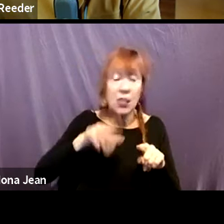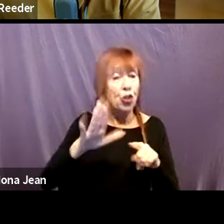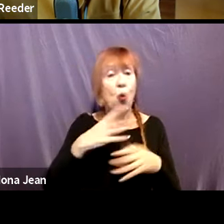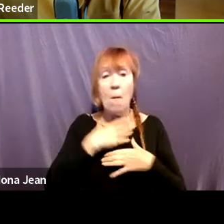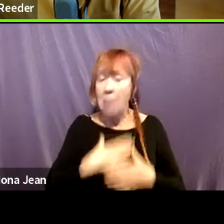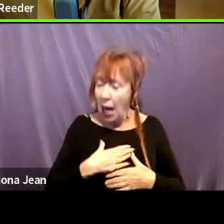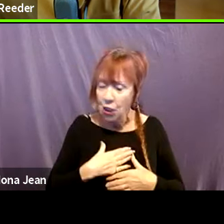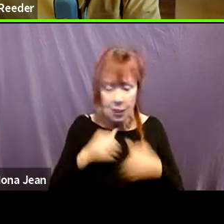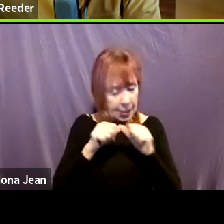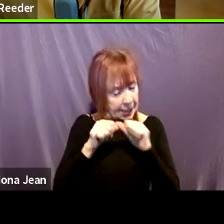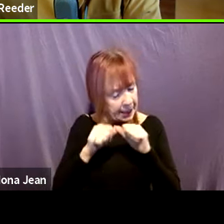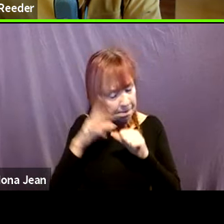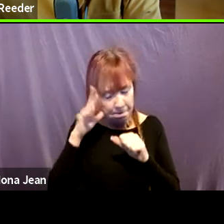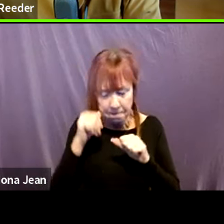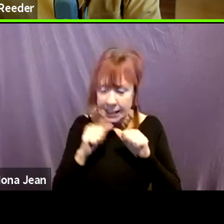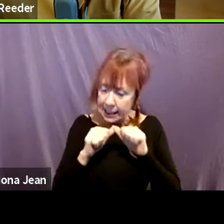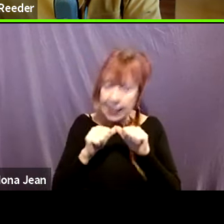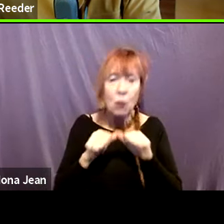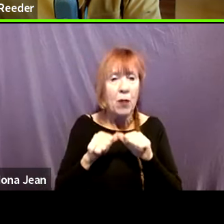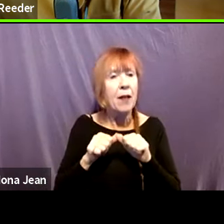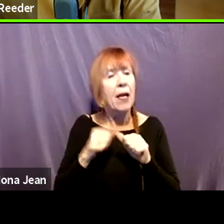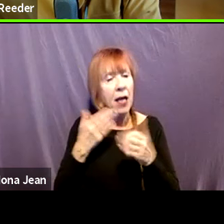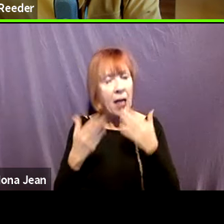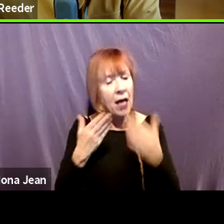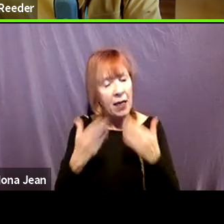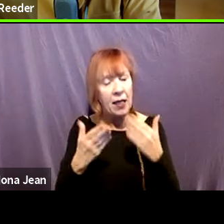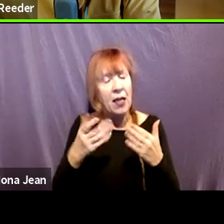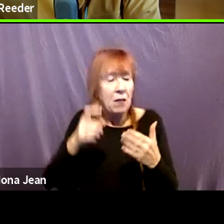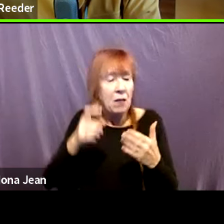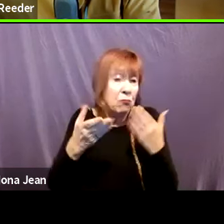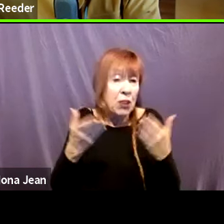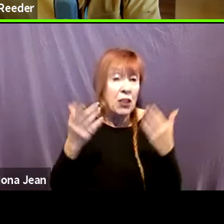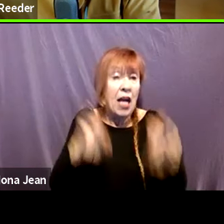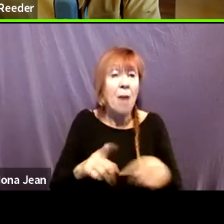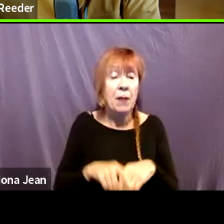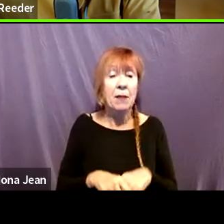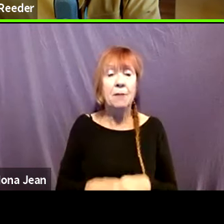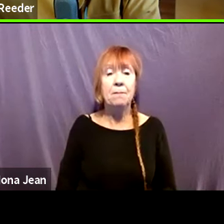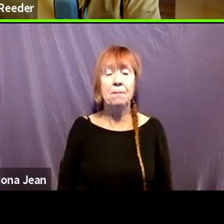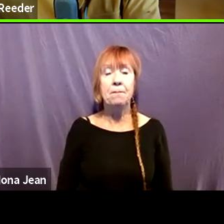Yeah. Okay. I agree. So let's move on to a couple of audience questions here.